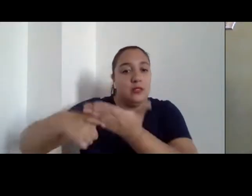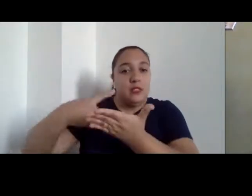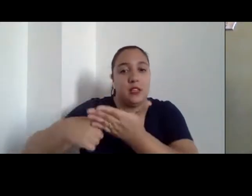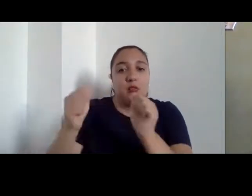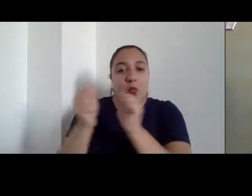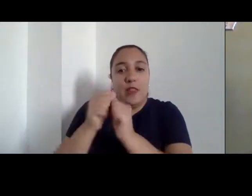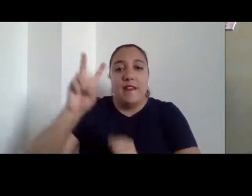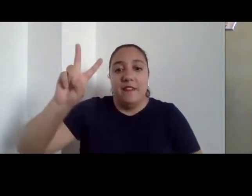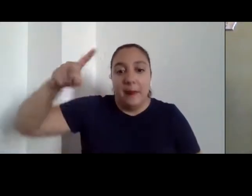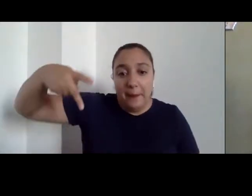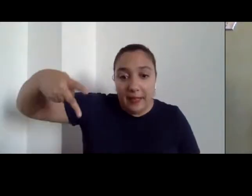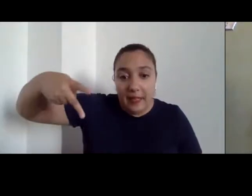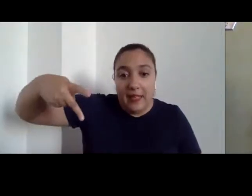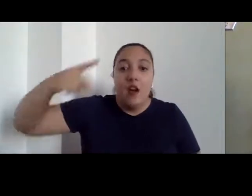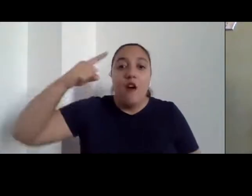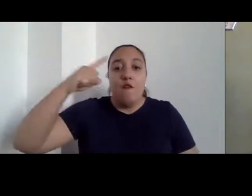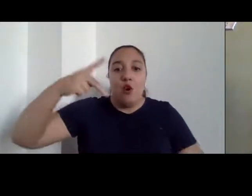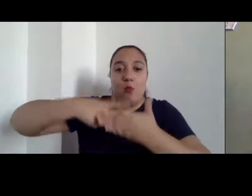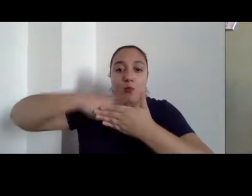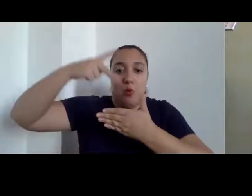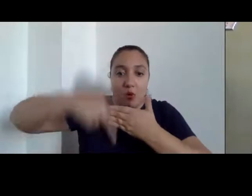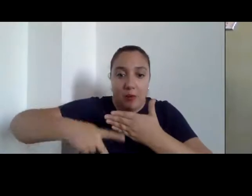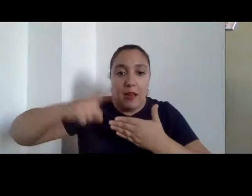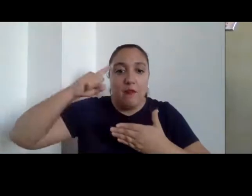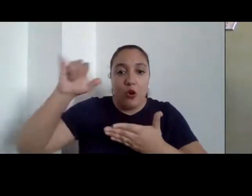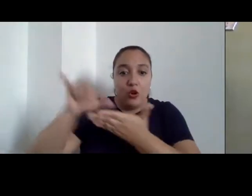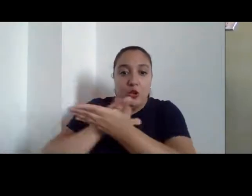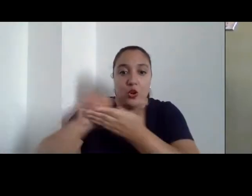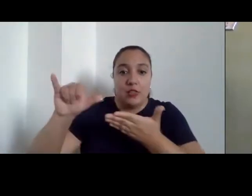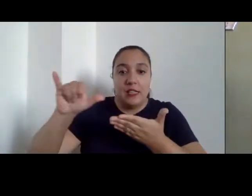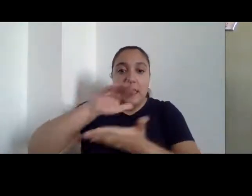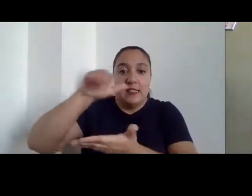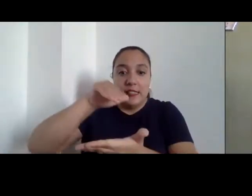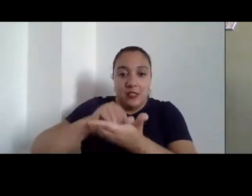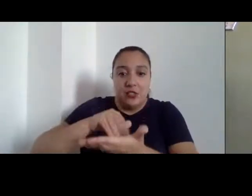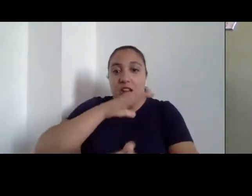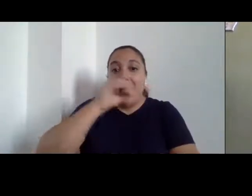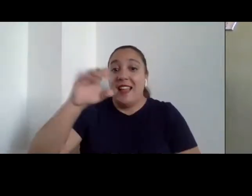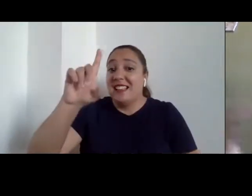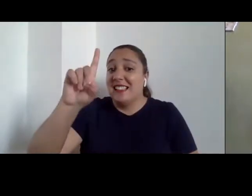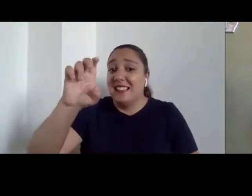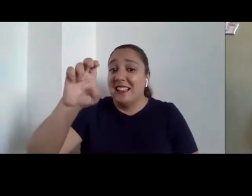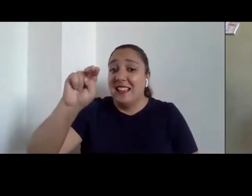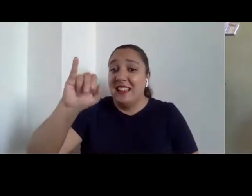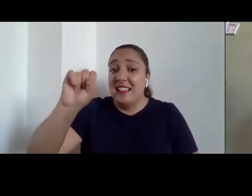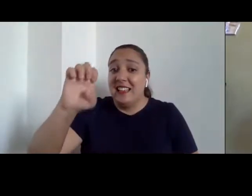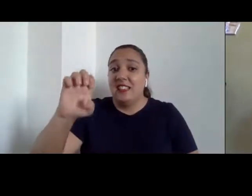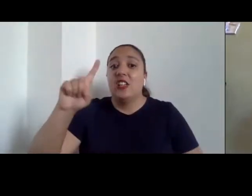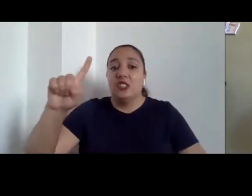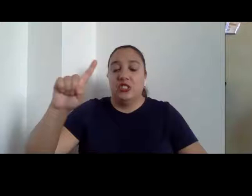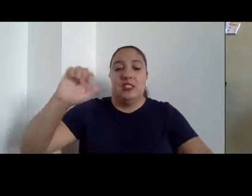Denise Roberts Hurlin, the founding director of dancers responding to AIDS. We have been posting resources in